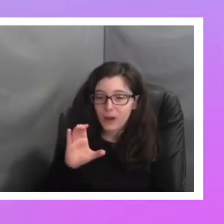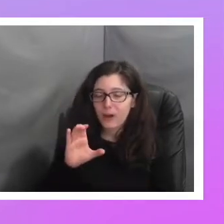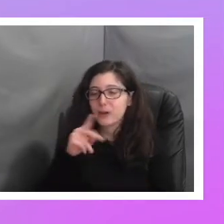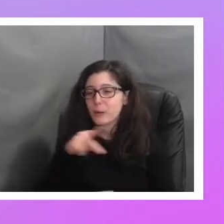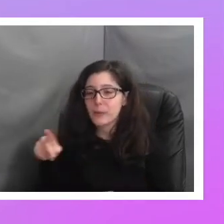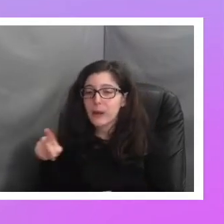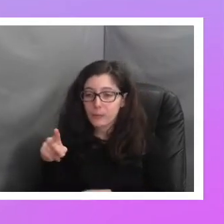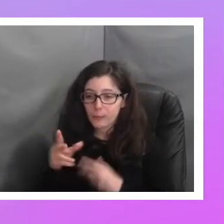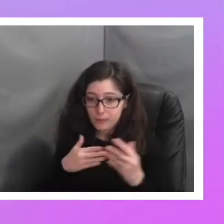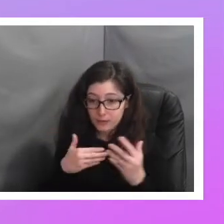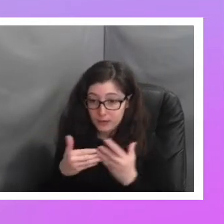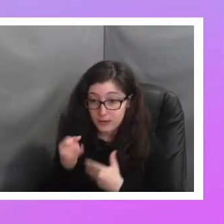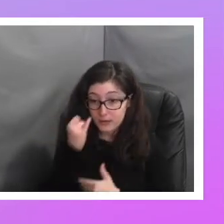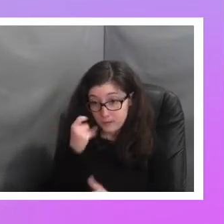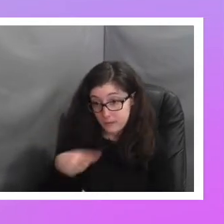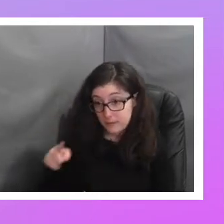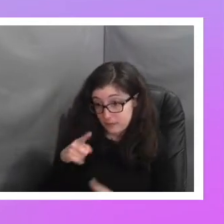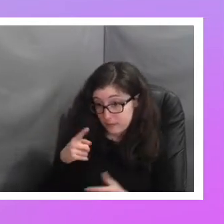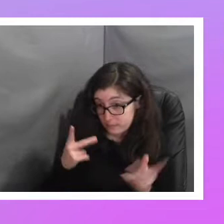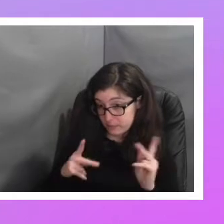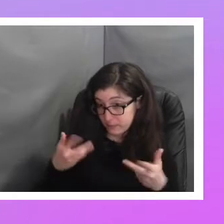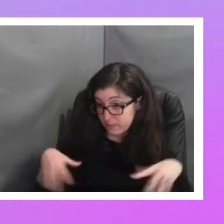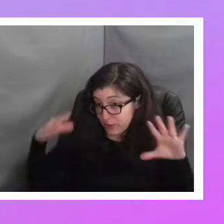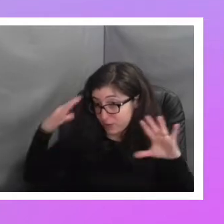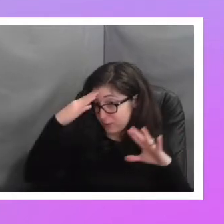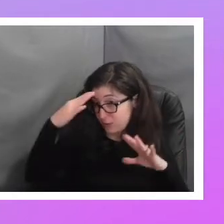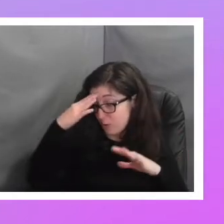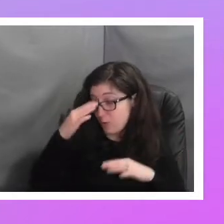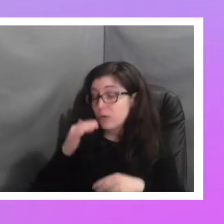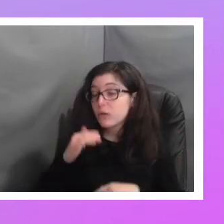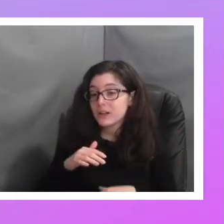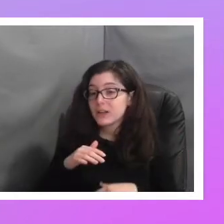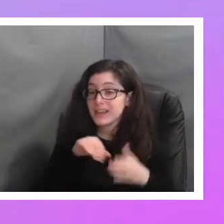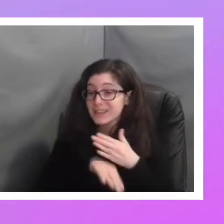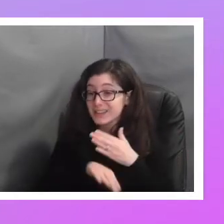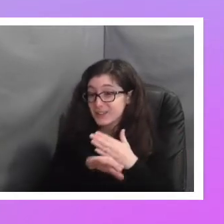and if those people know how to make it accessible from the beginning,